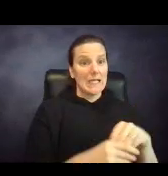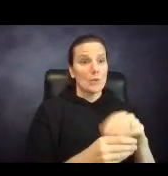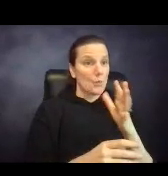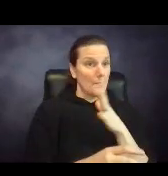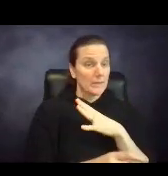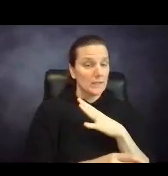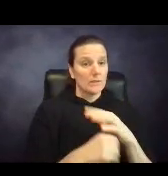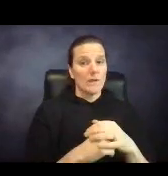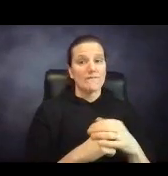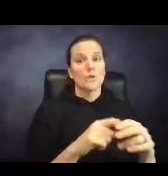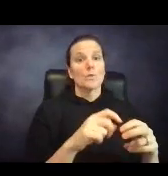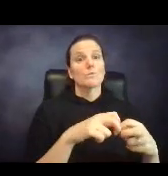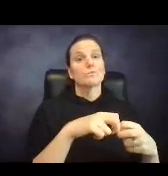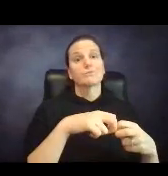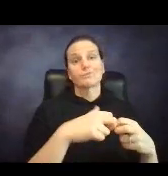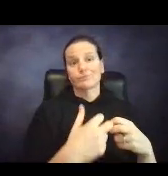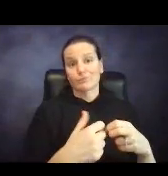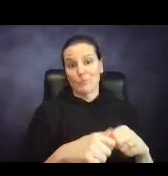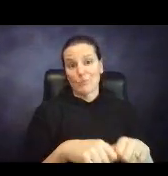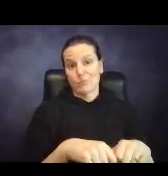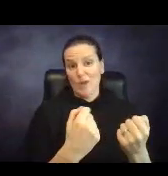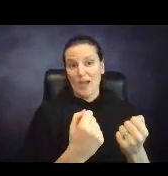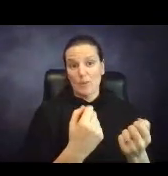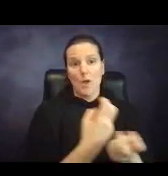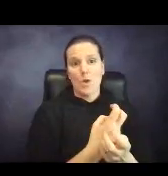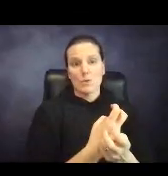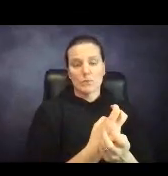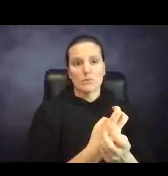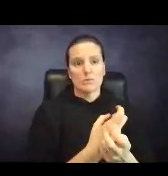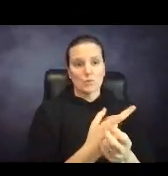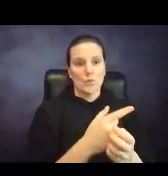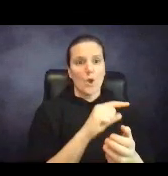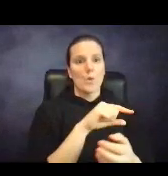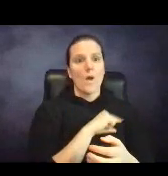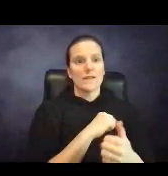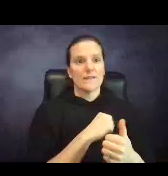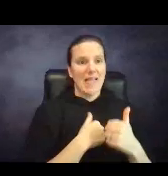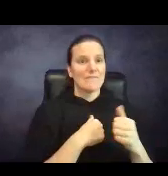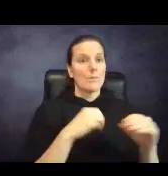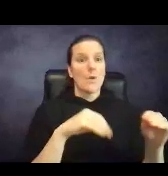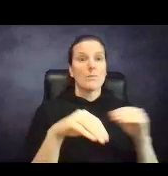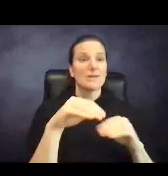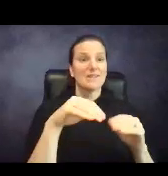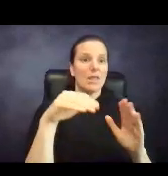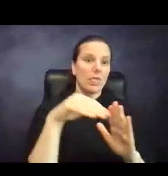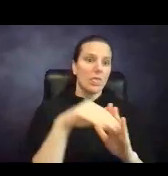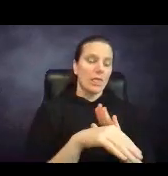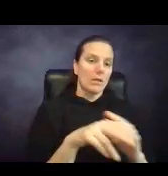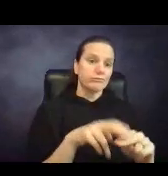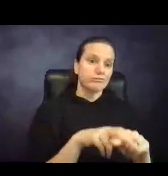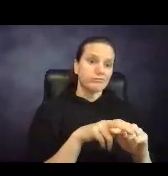and break a bone, your quality of life can significantly decrease because mobility goes down, you're more sedentary and you just are at risk